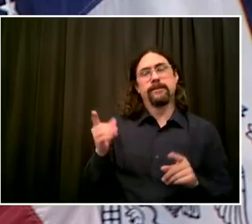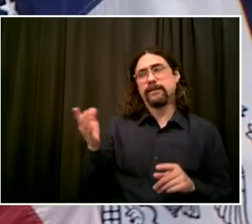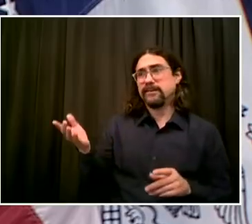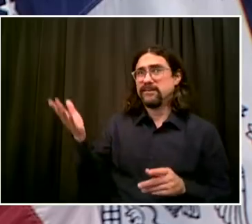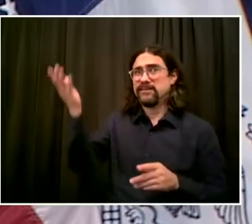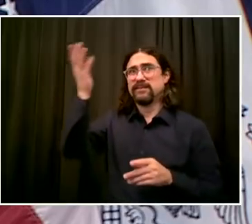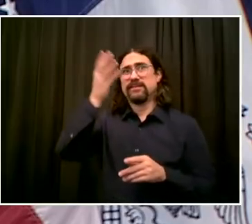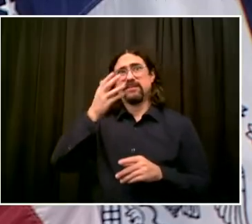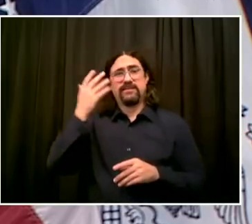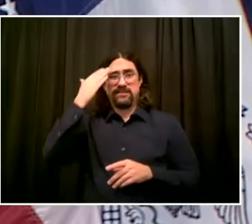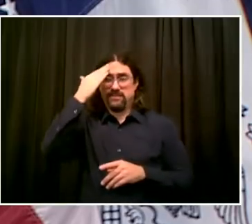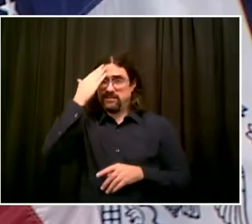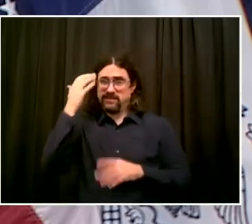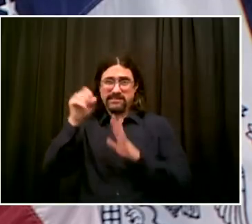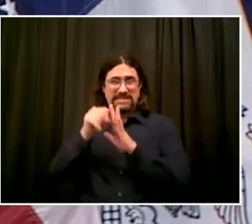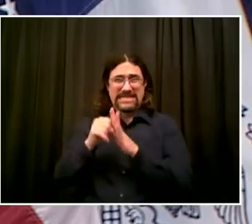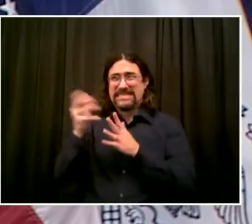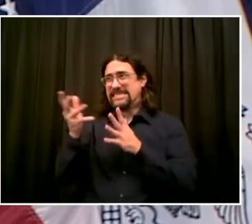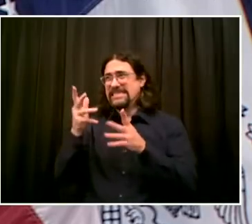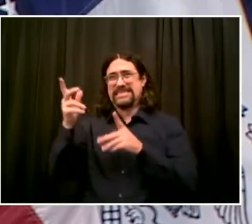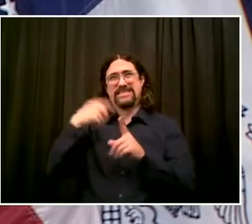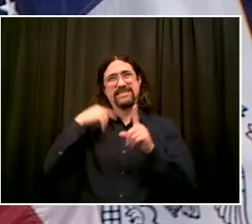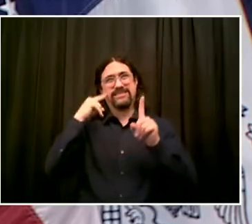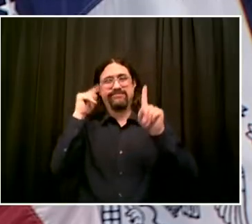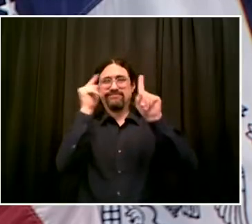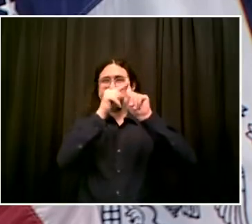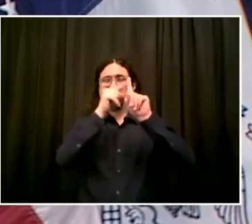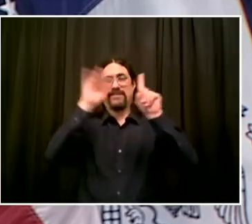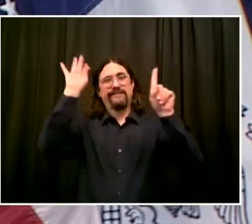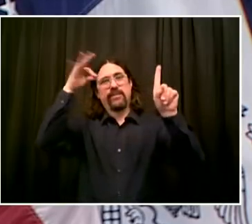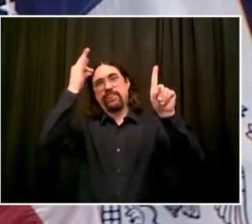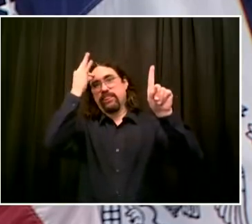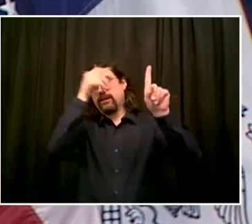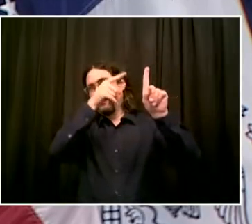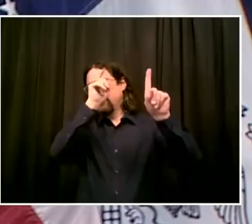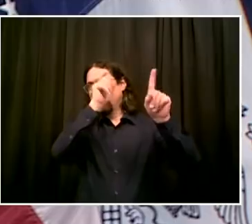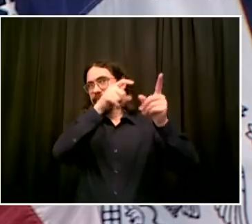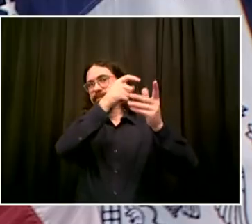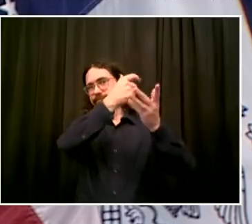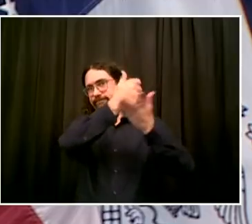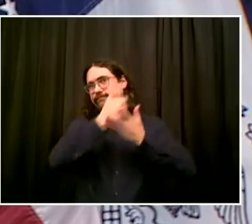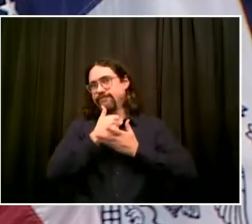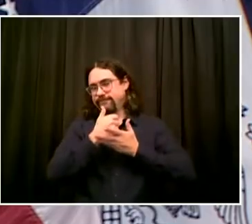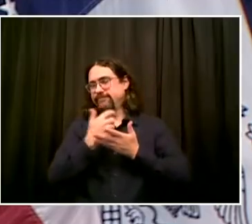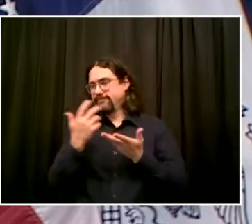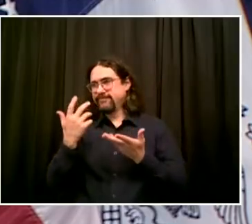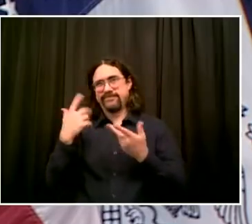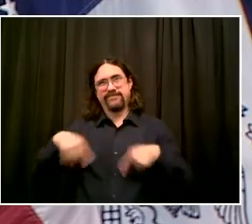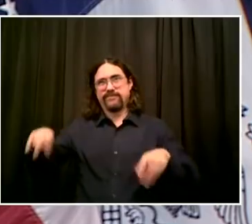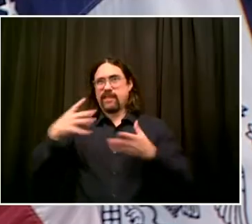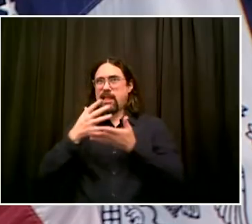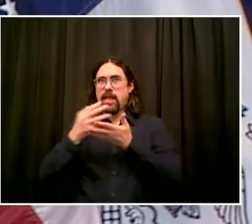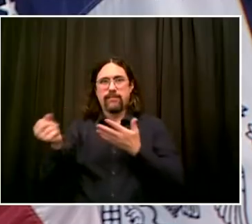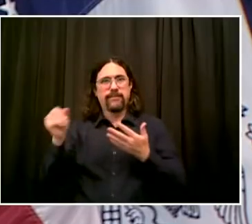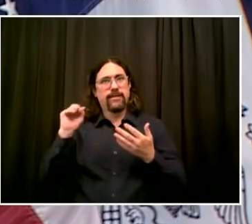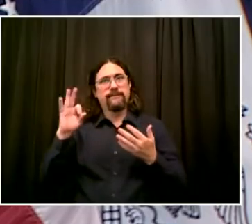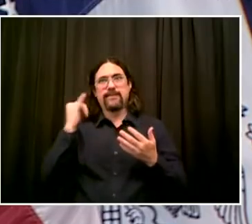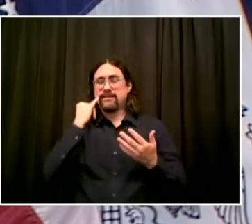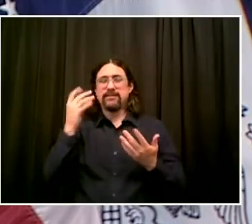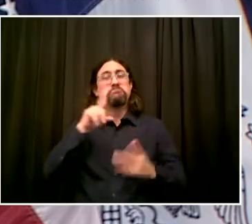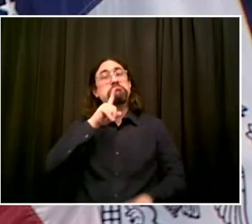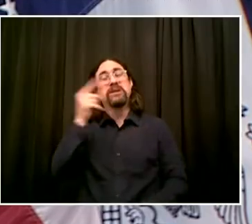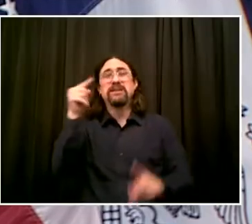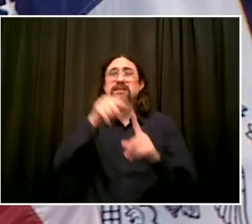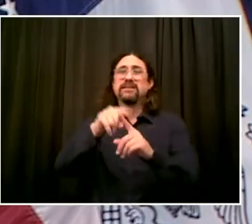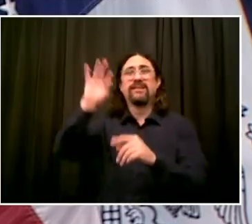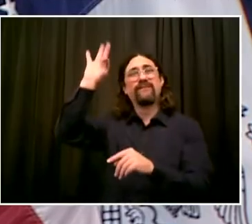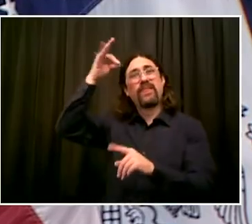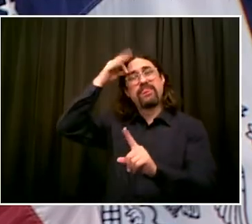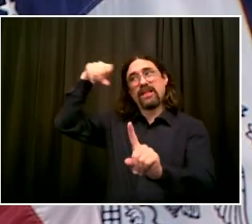FEDER ALSTIMULUS